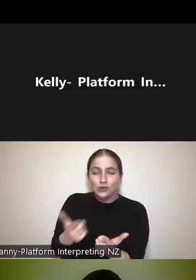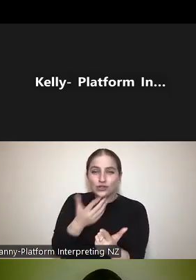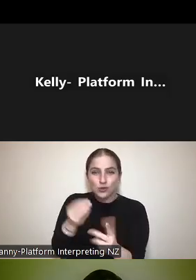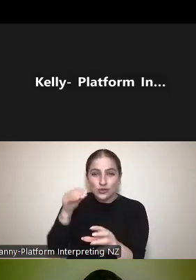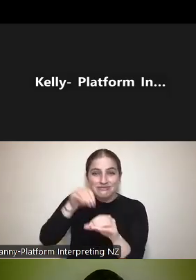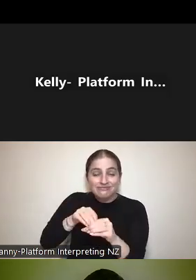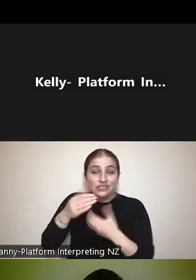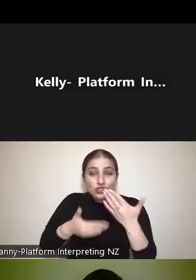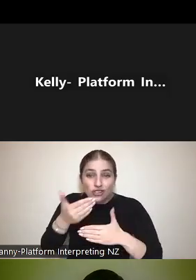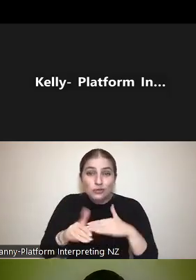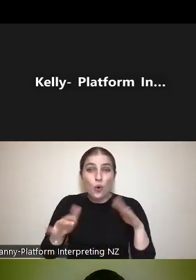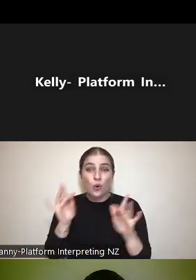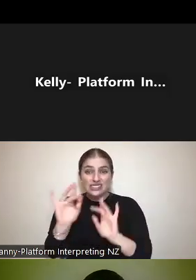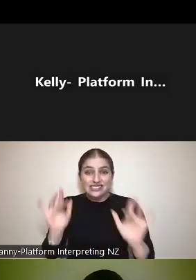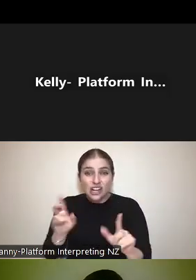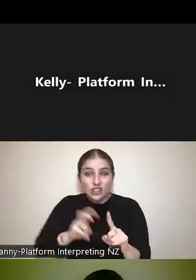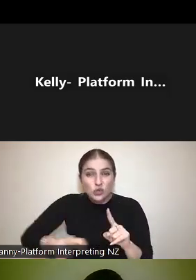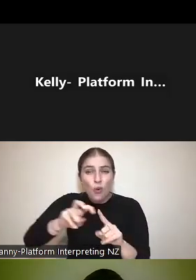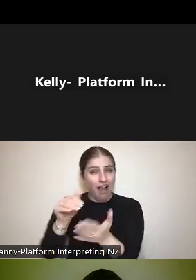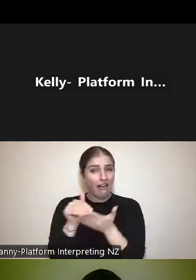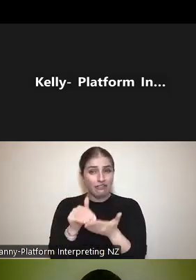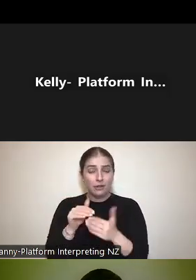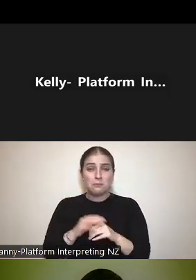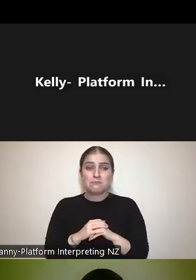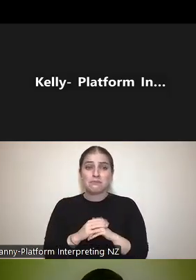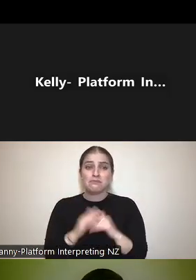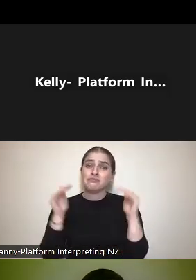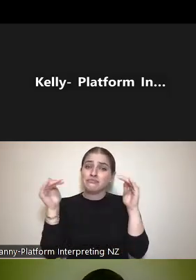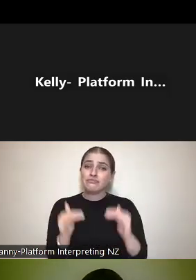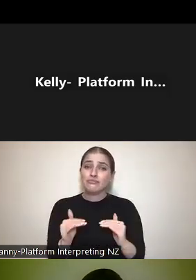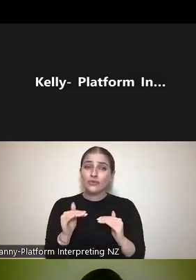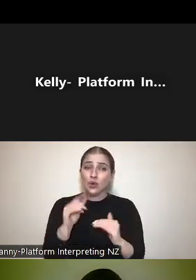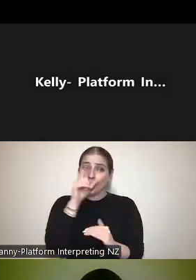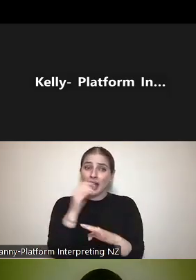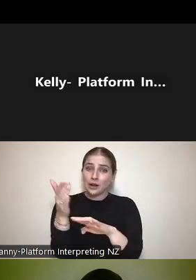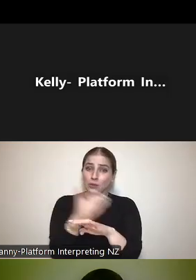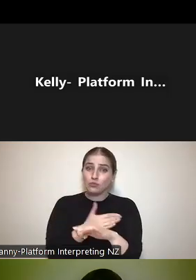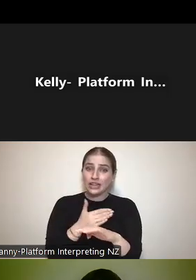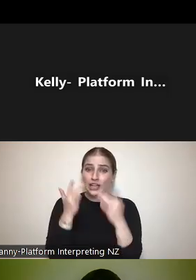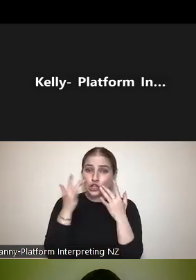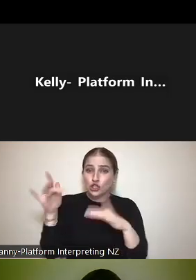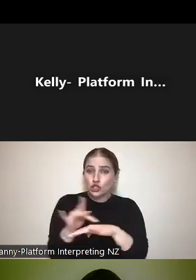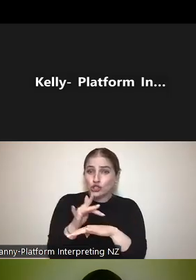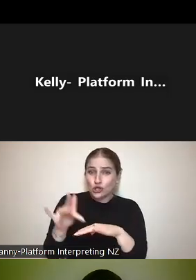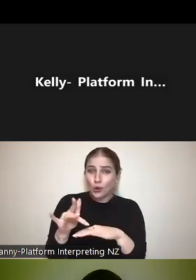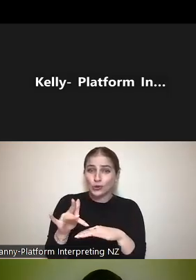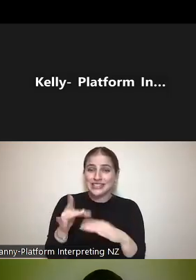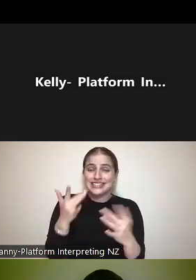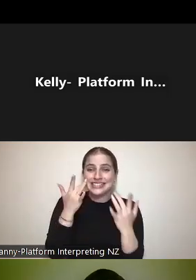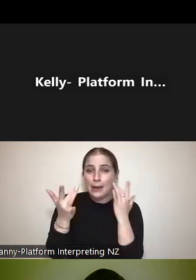You could do a pre-show demonstration. So these are often done during relaxed performances, or sensory relaxed performances,